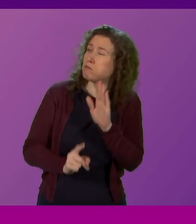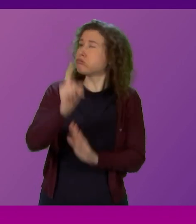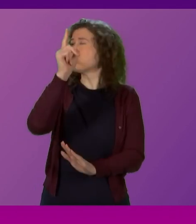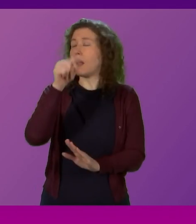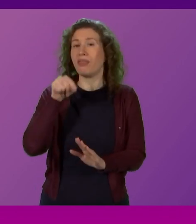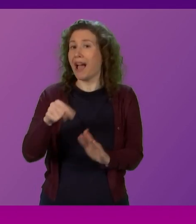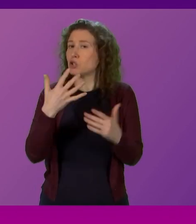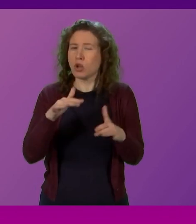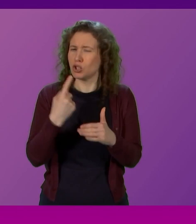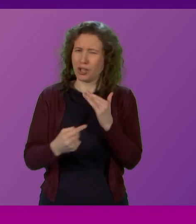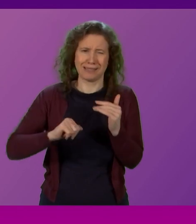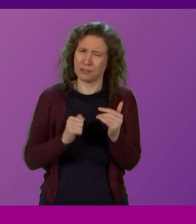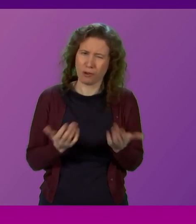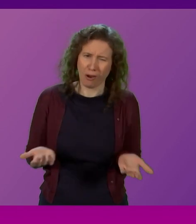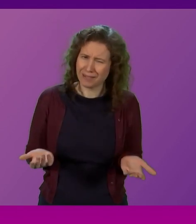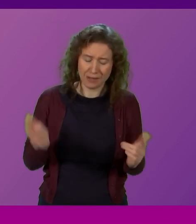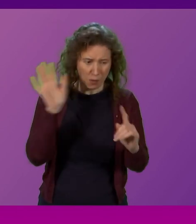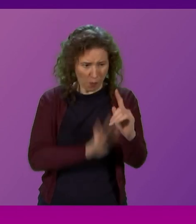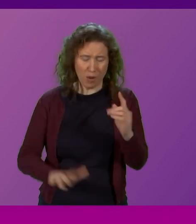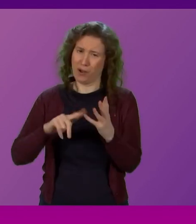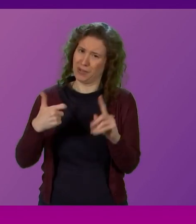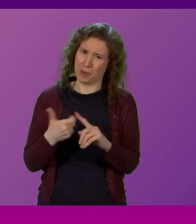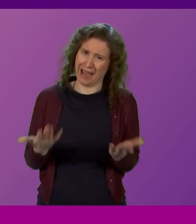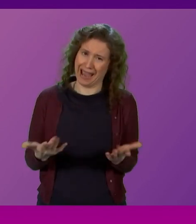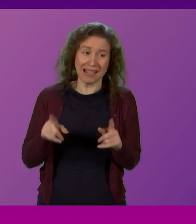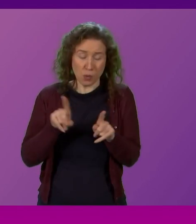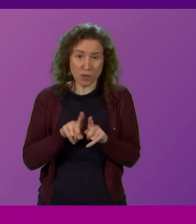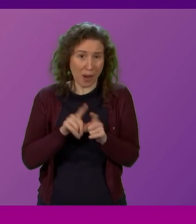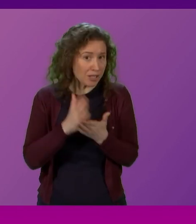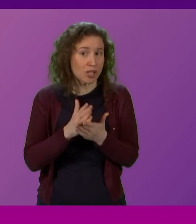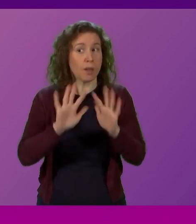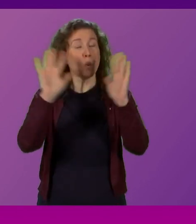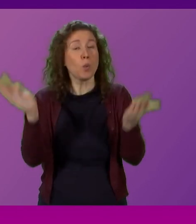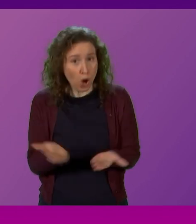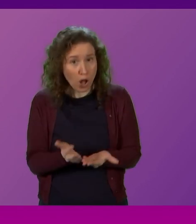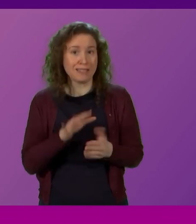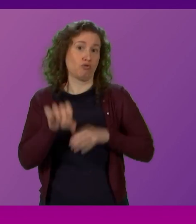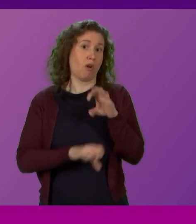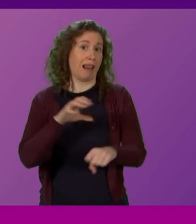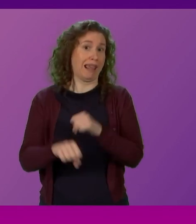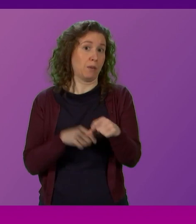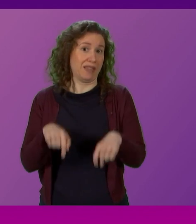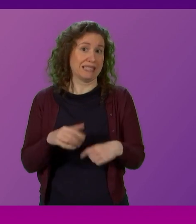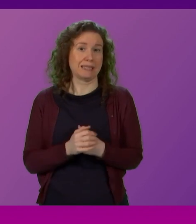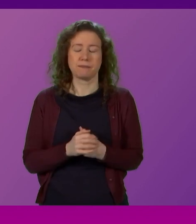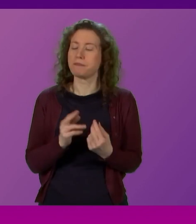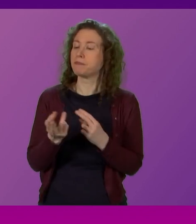not just in Scotland but all over the UK, and in much of the rest of the world as well.